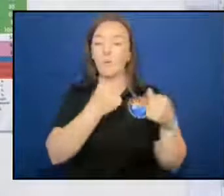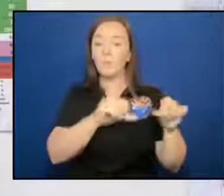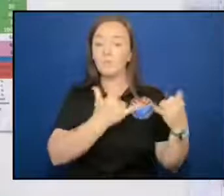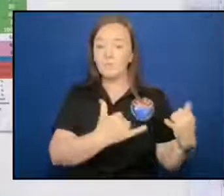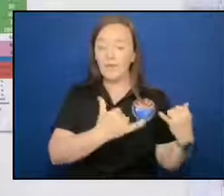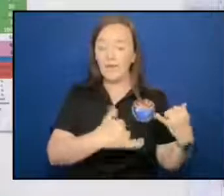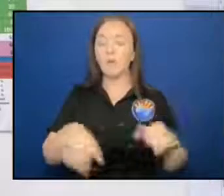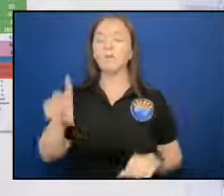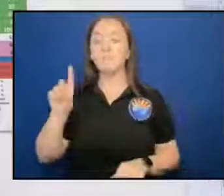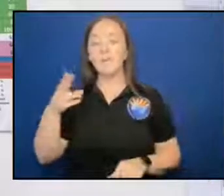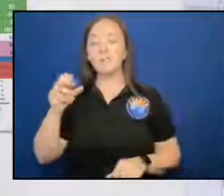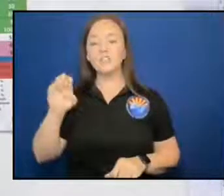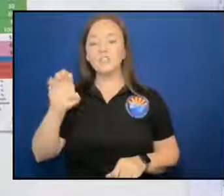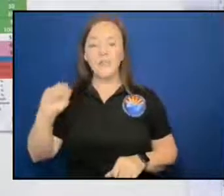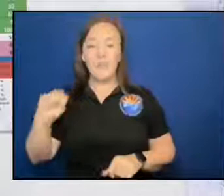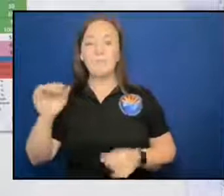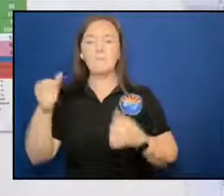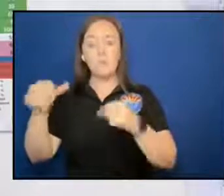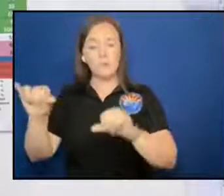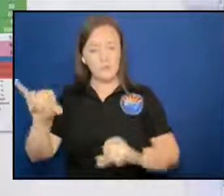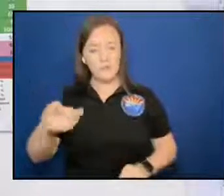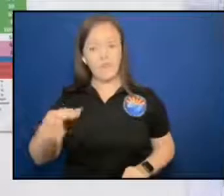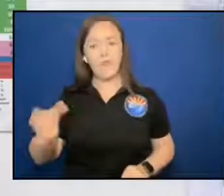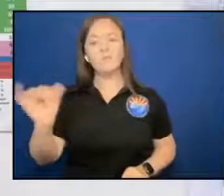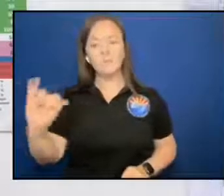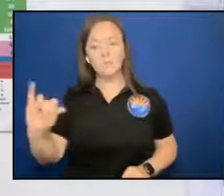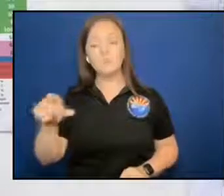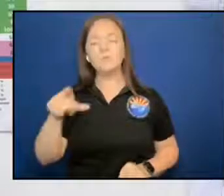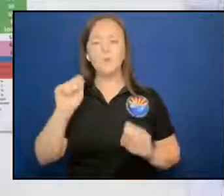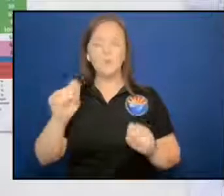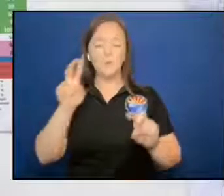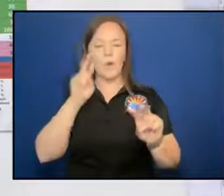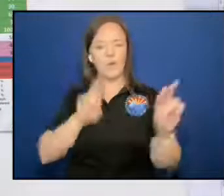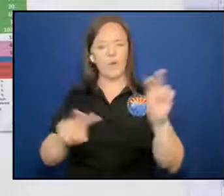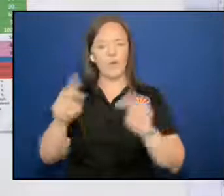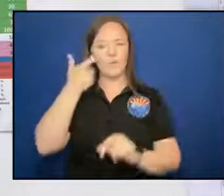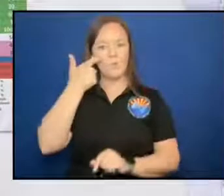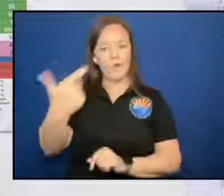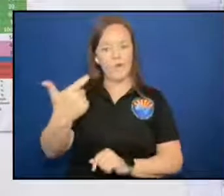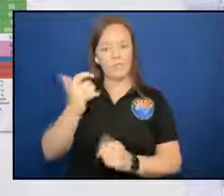AND AS BURN SCARS CAN CREATE DANGEROUS FLASH FLOODS AND